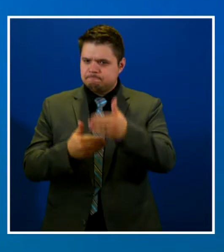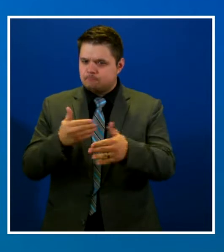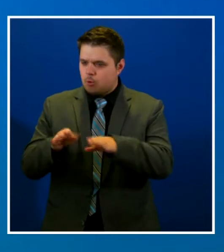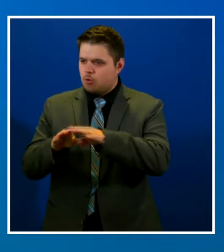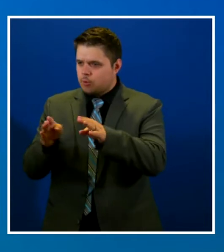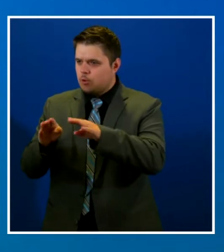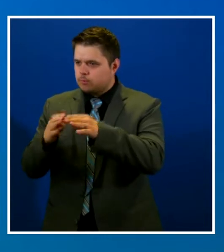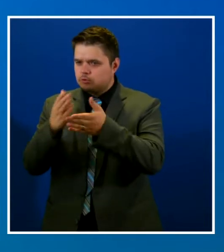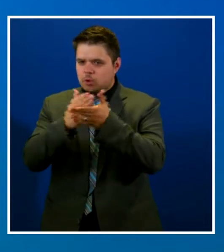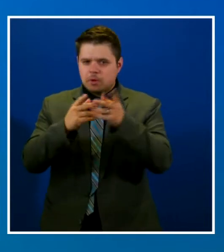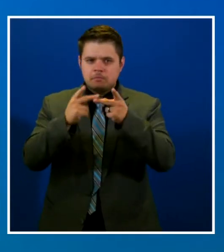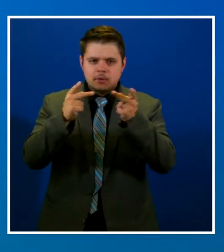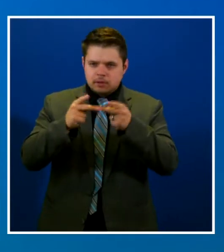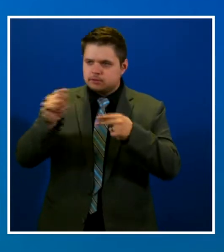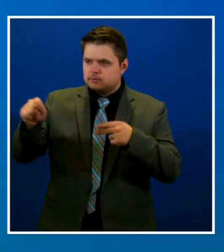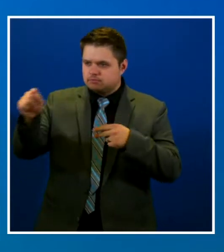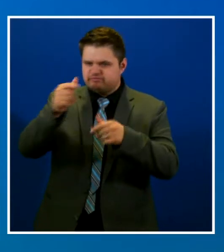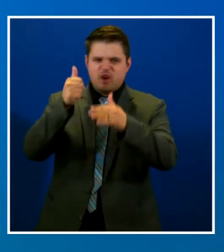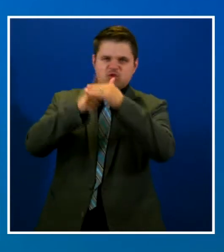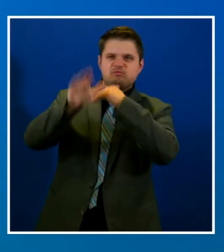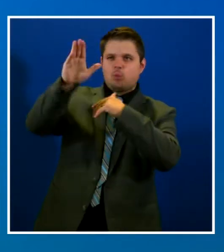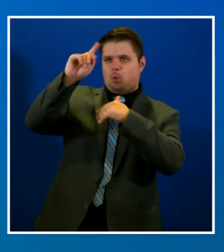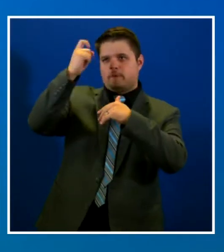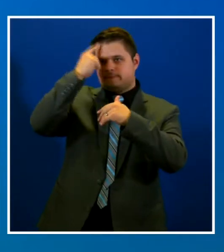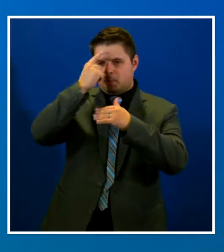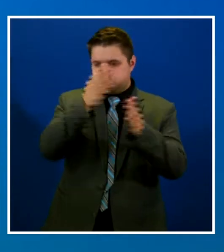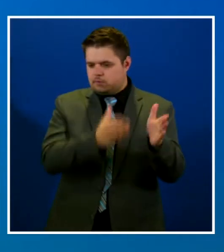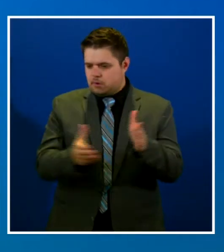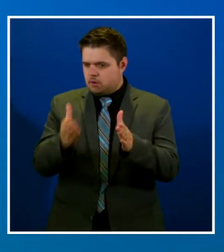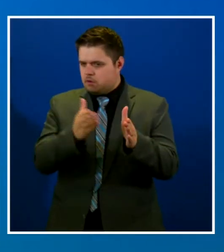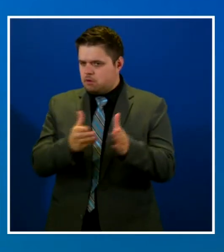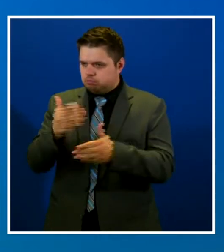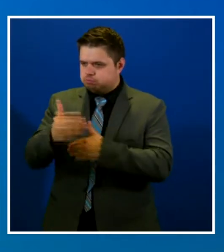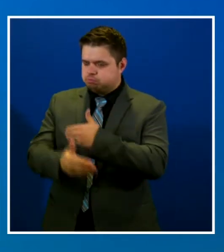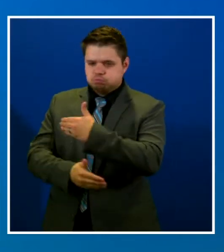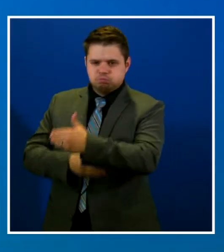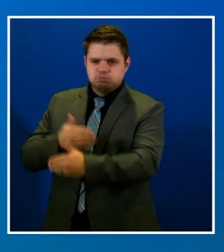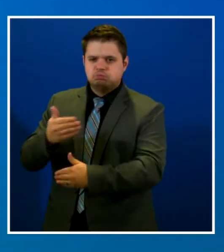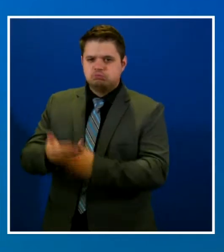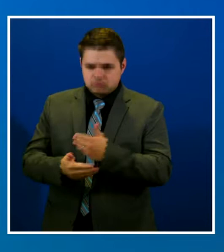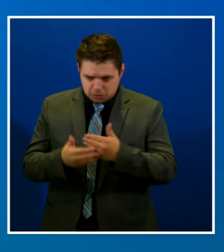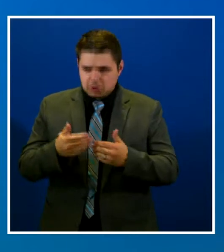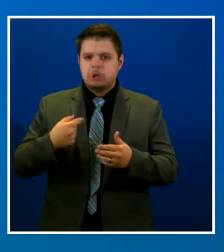from last month, the effort to vaccinate Washingtonians continues to ramp up.